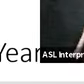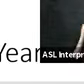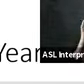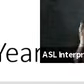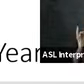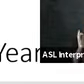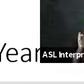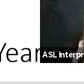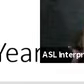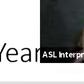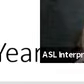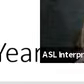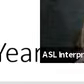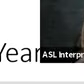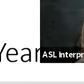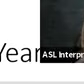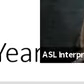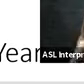This dark line here is just representing